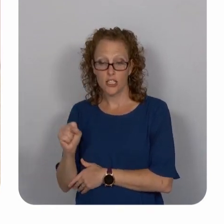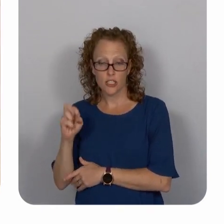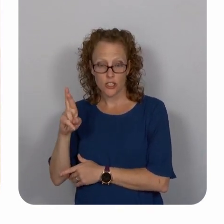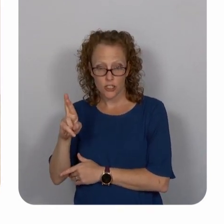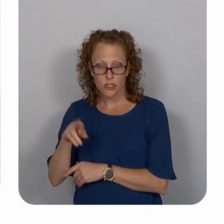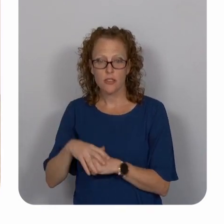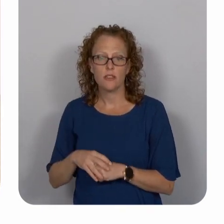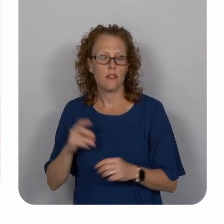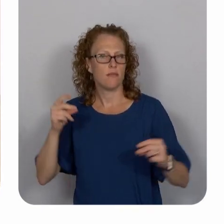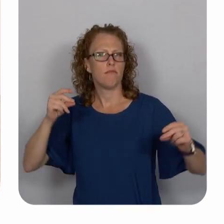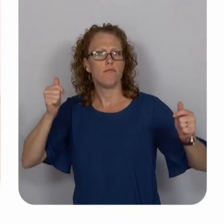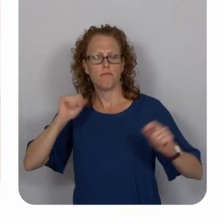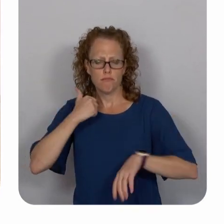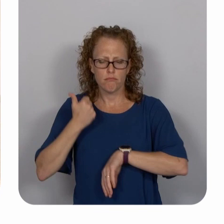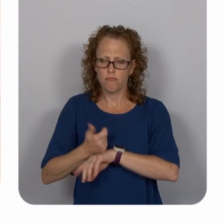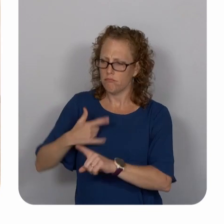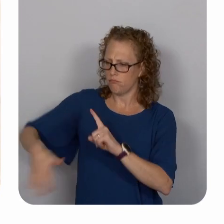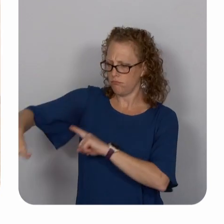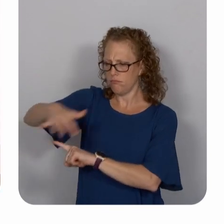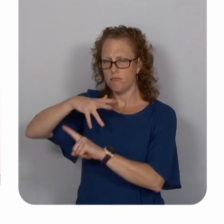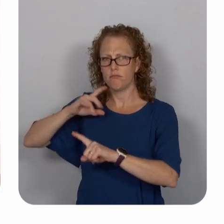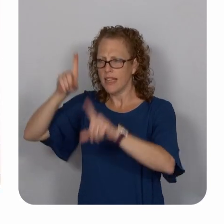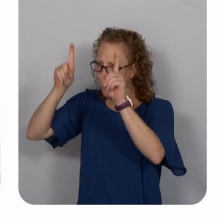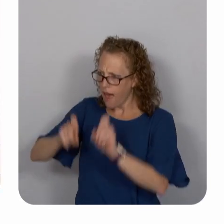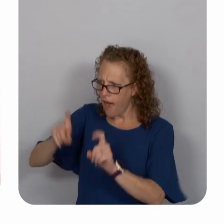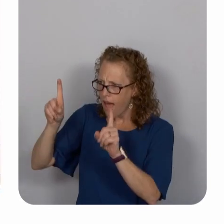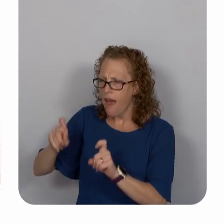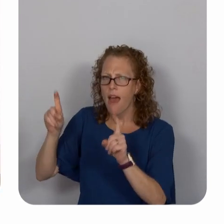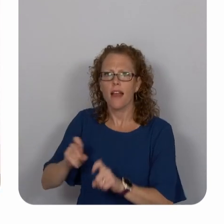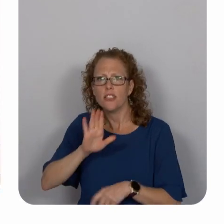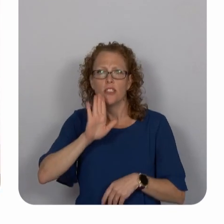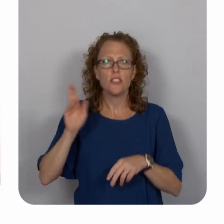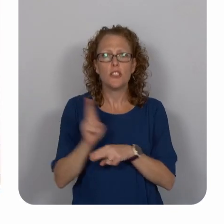and test mixed reality applications on your PC or Mac.